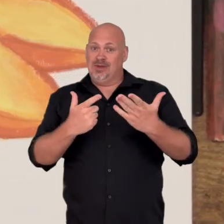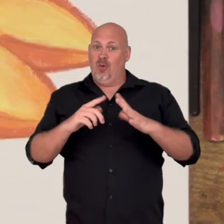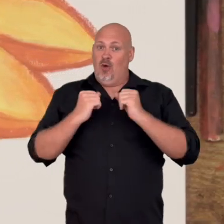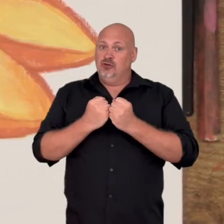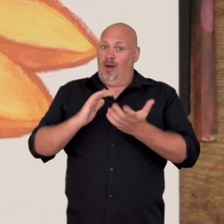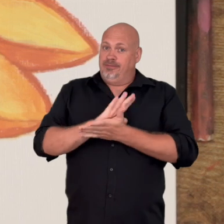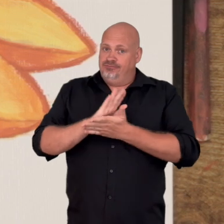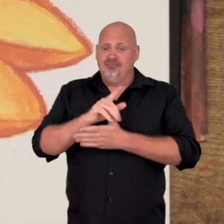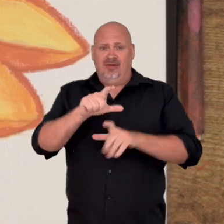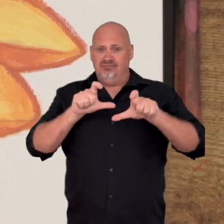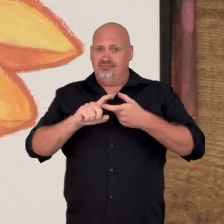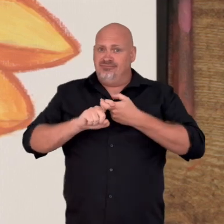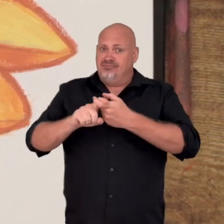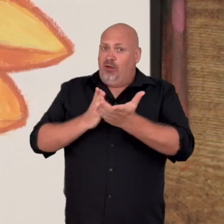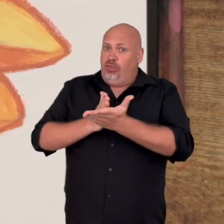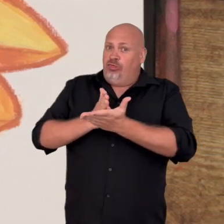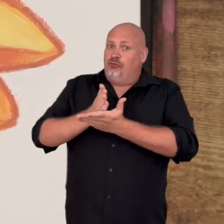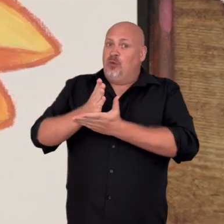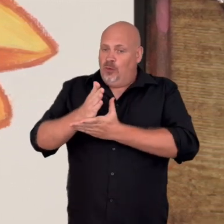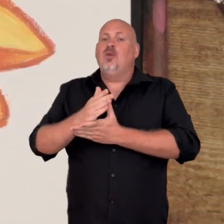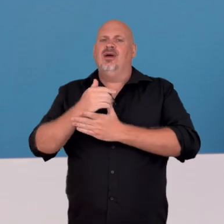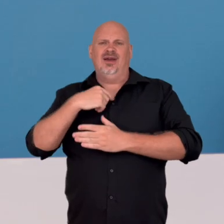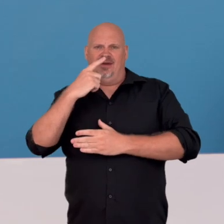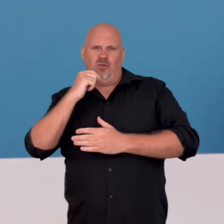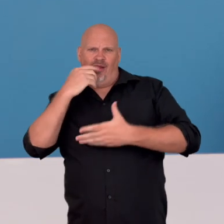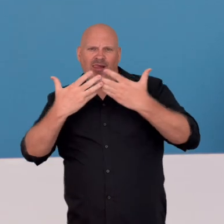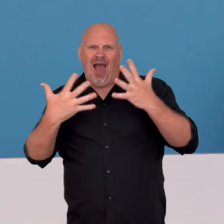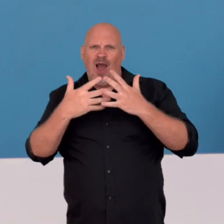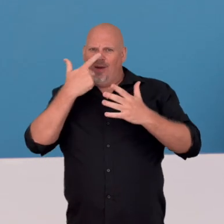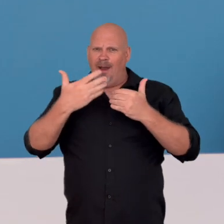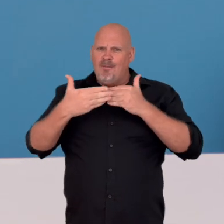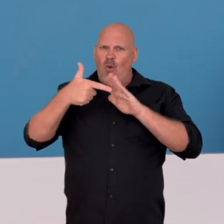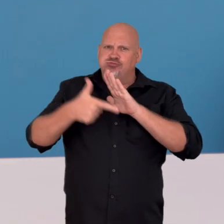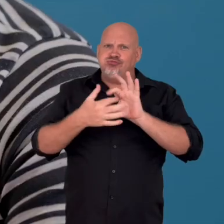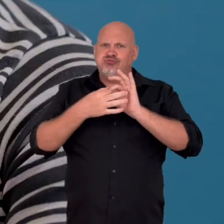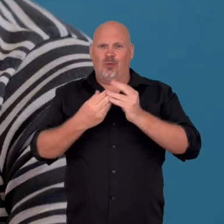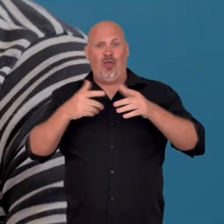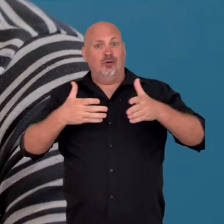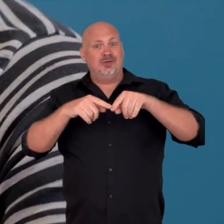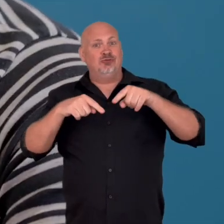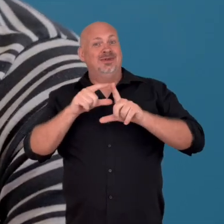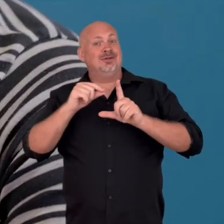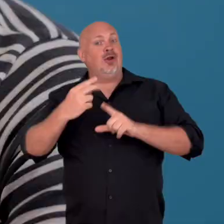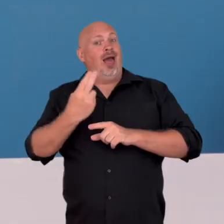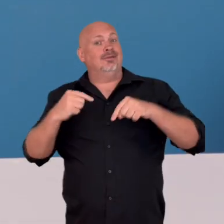and if you hang on until the end I'll let you know how you can engage further with the Hospital Rooms digital art school community you should have everything